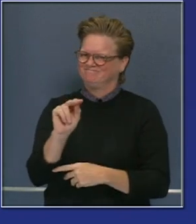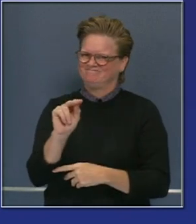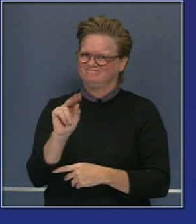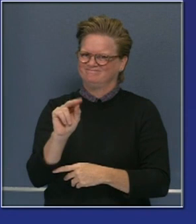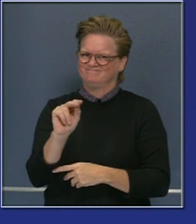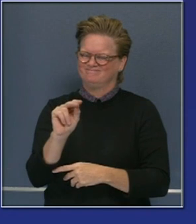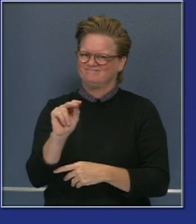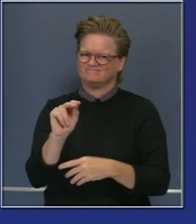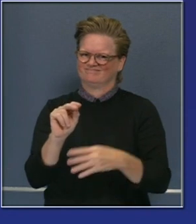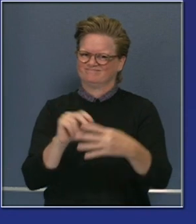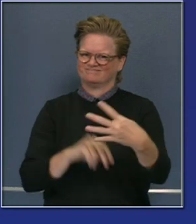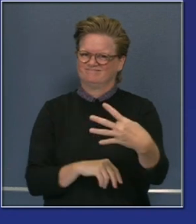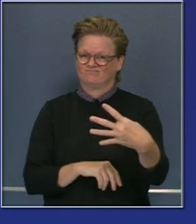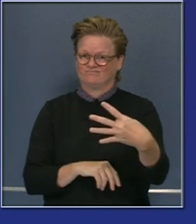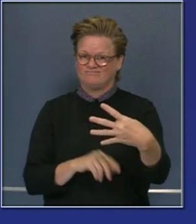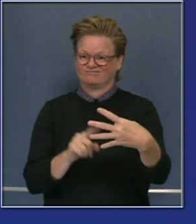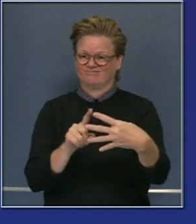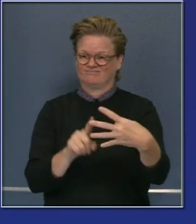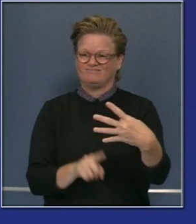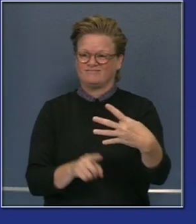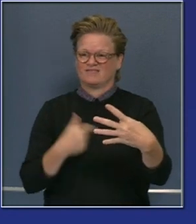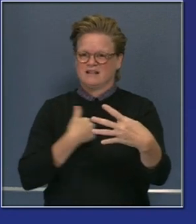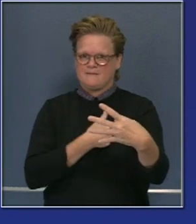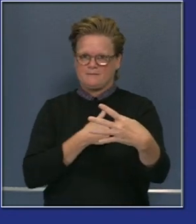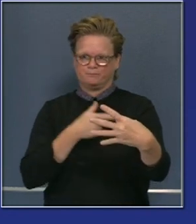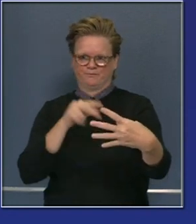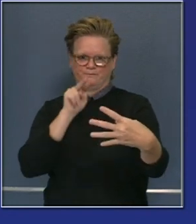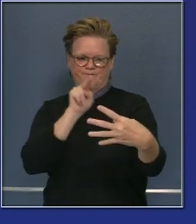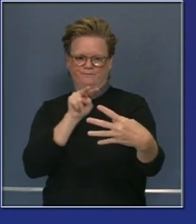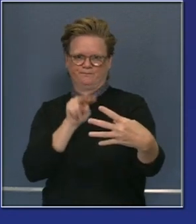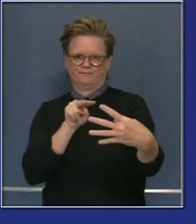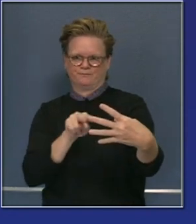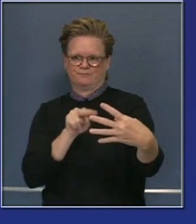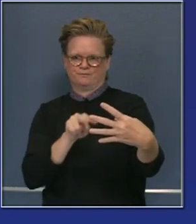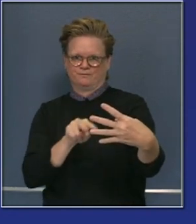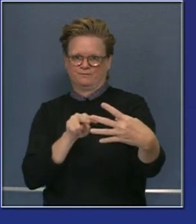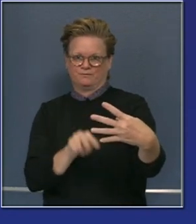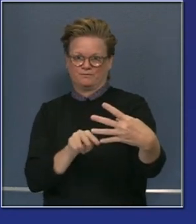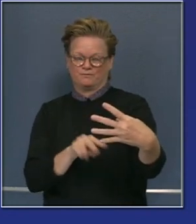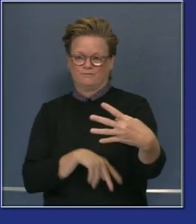GREEN LIGHT THAT SAYS GO BACK TO THE WAY THINGS WORK OR BACK